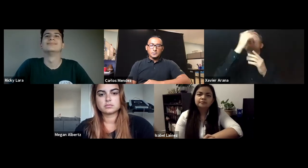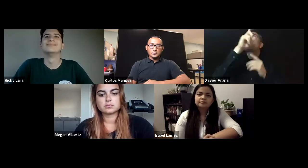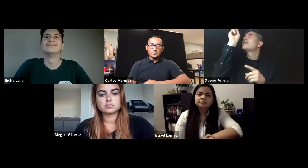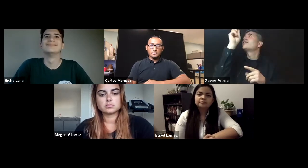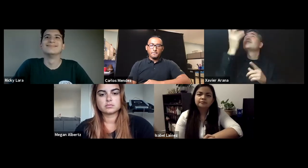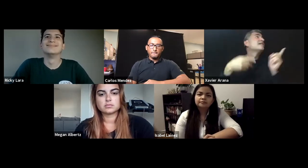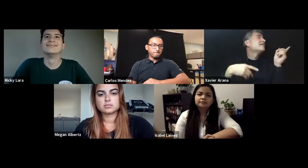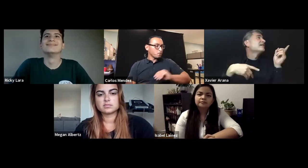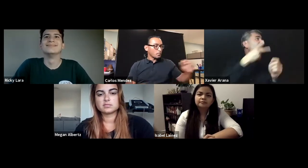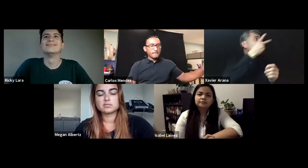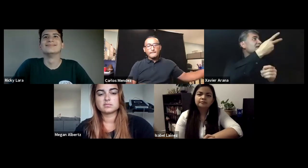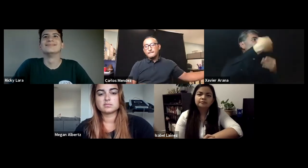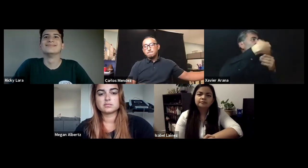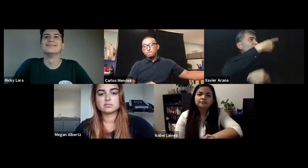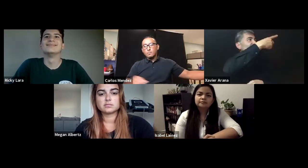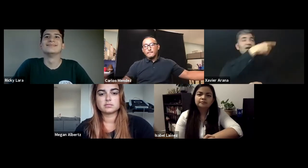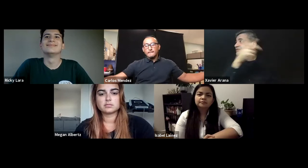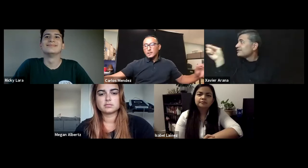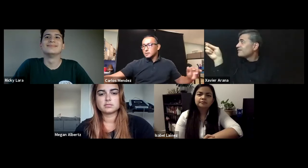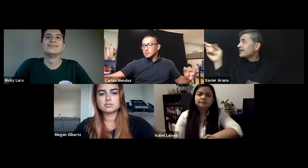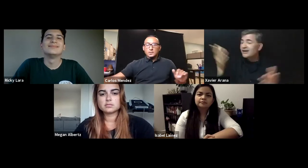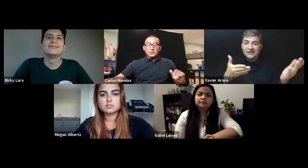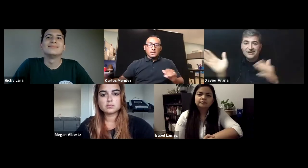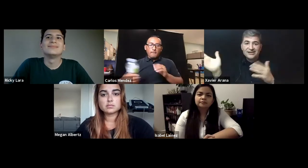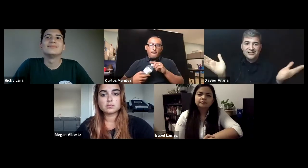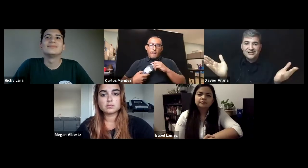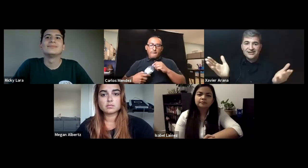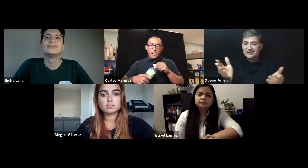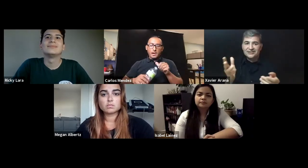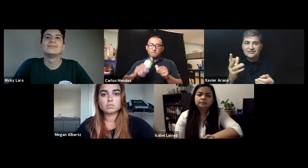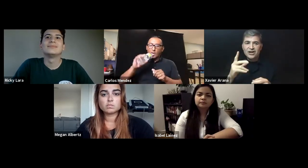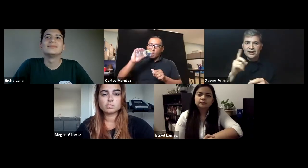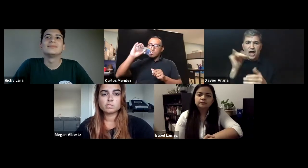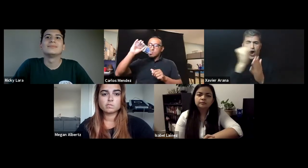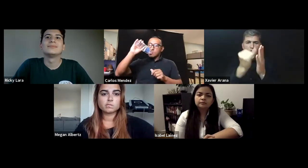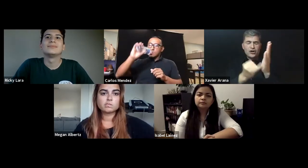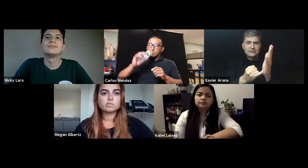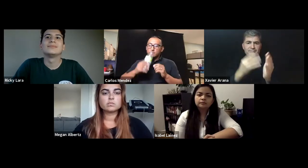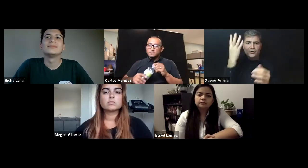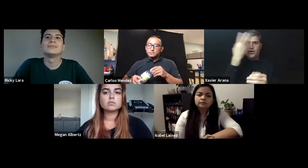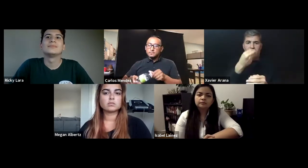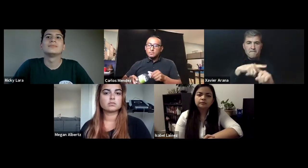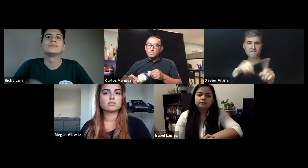even if they were speaking Spanish, and I would look all around, and I'd look at the stained-glass windows, and I would look at the ceilings